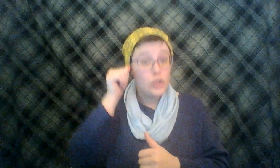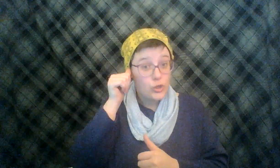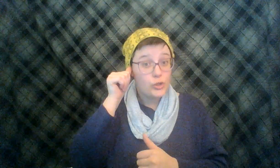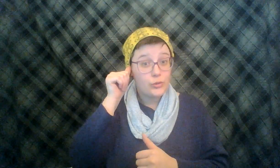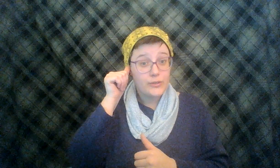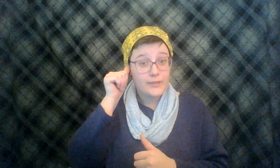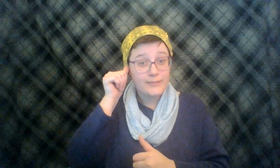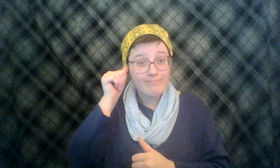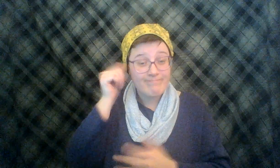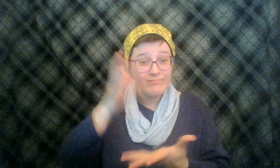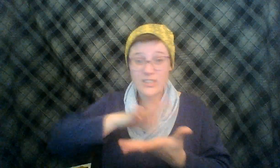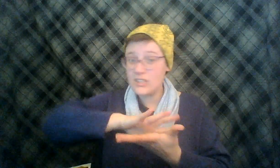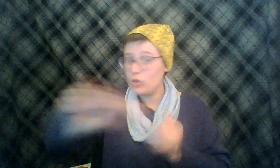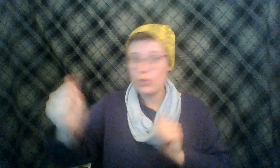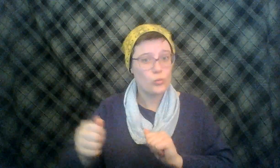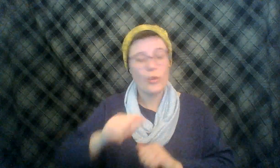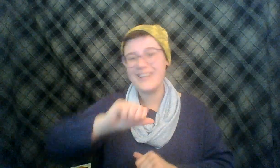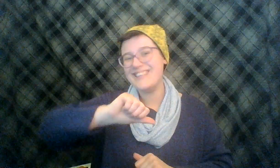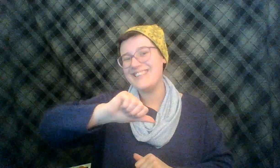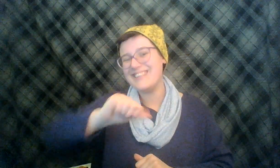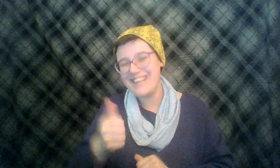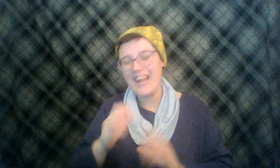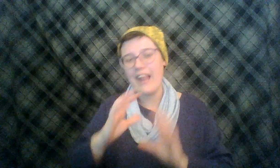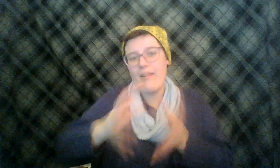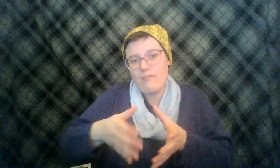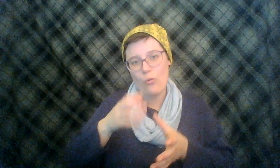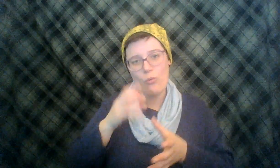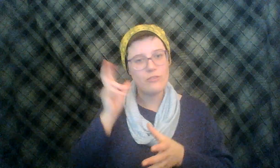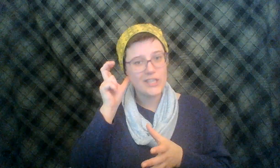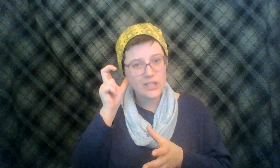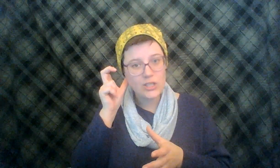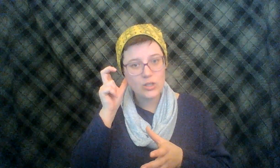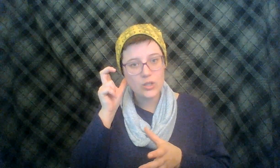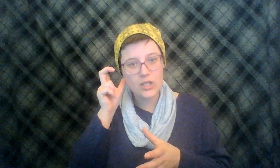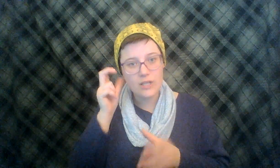The surgery irreparably destroys any residual hearing,